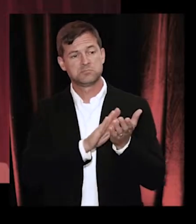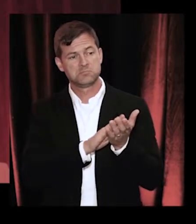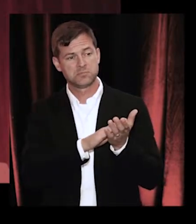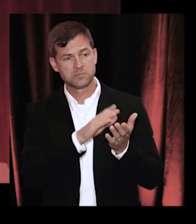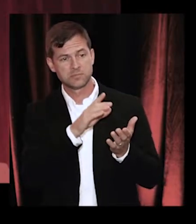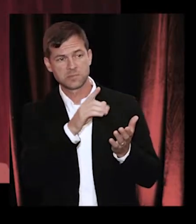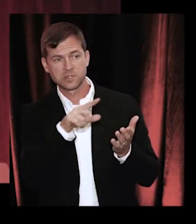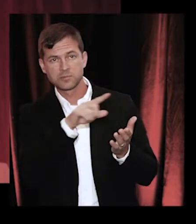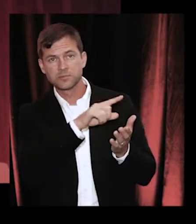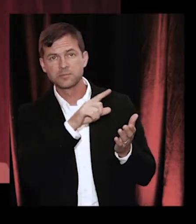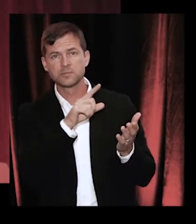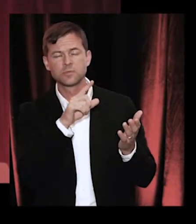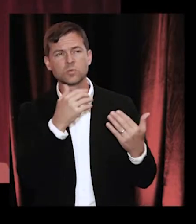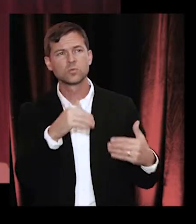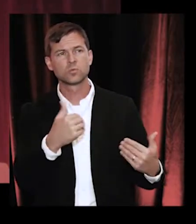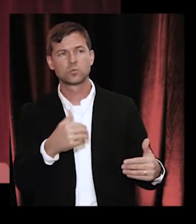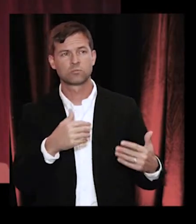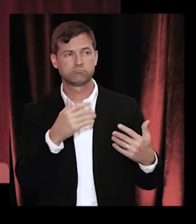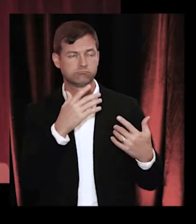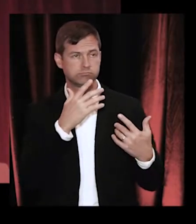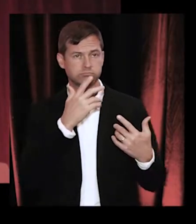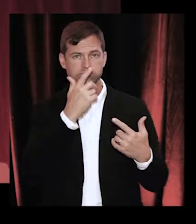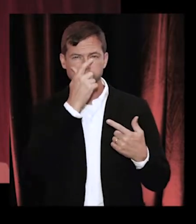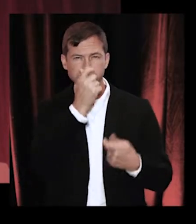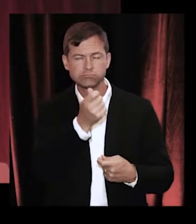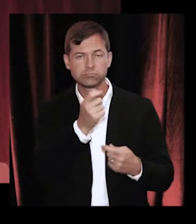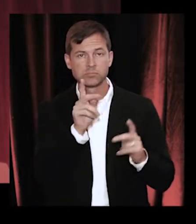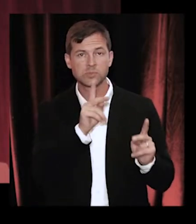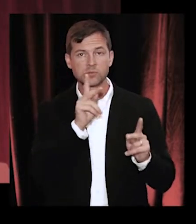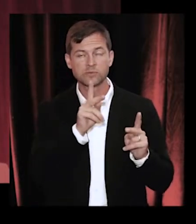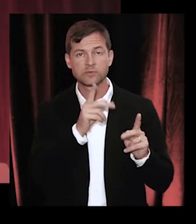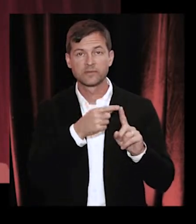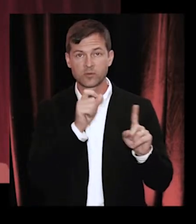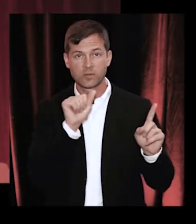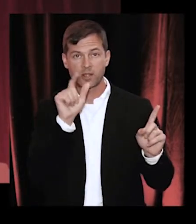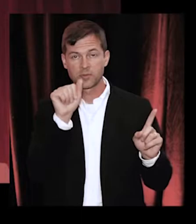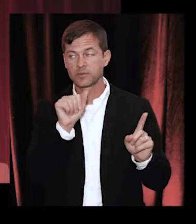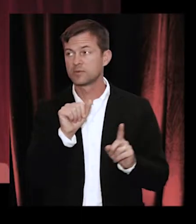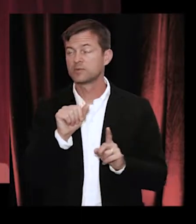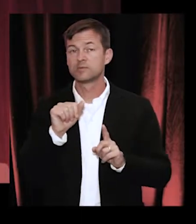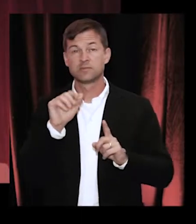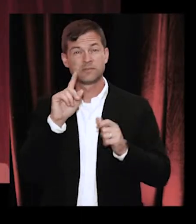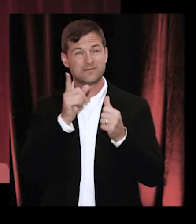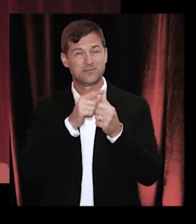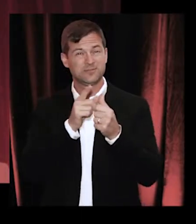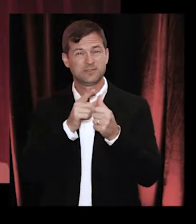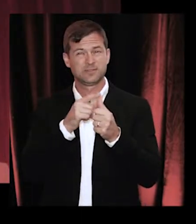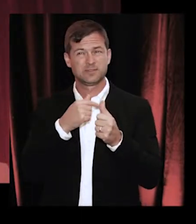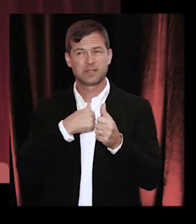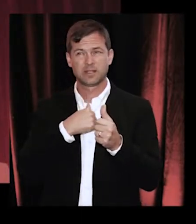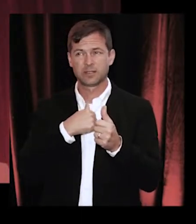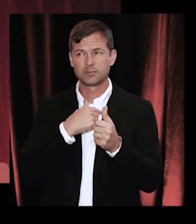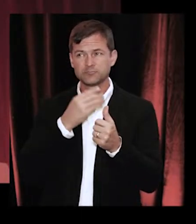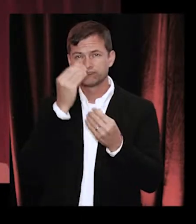of some remarkable Alabamians today, I'd like to begin by offering my sincere thanks